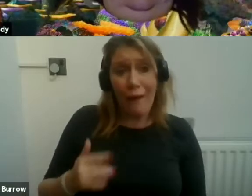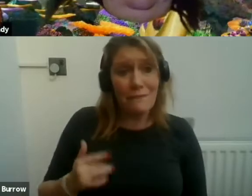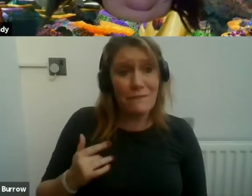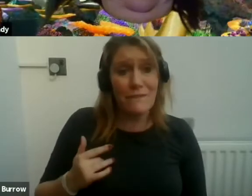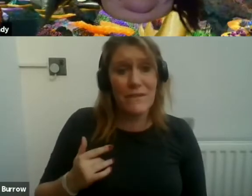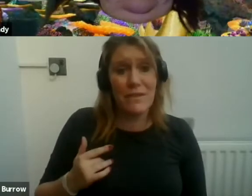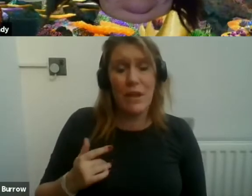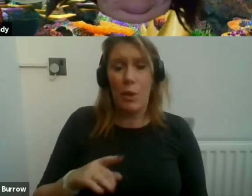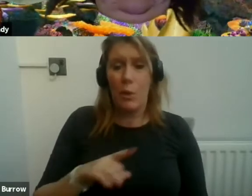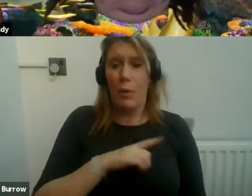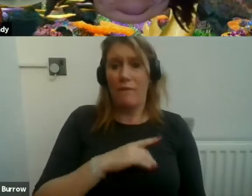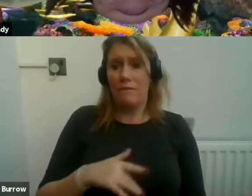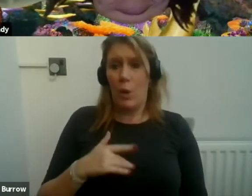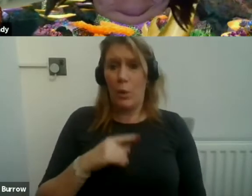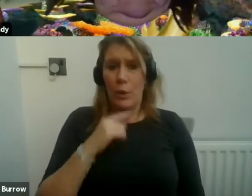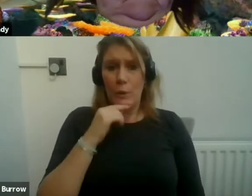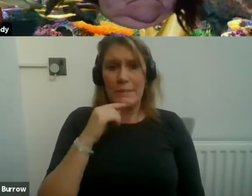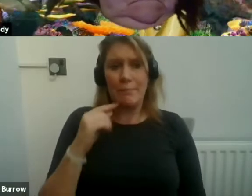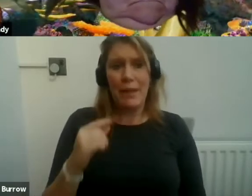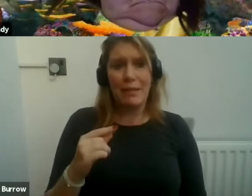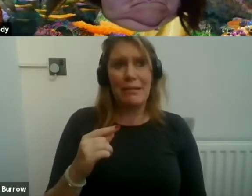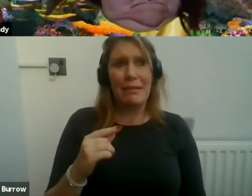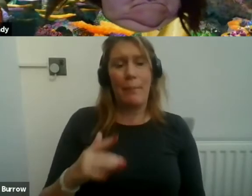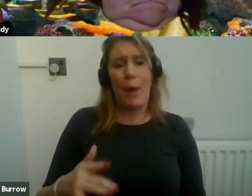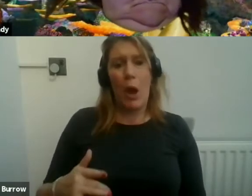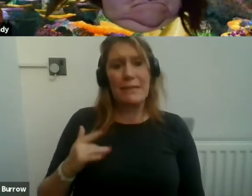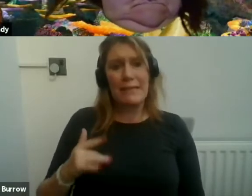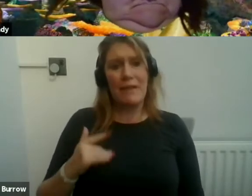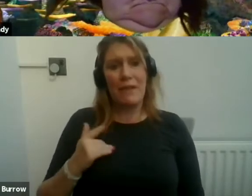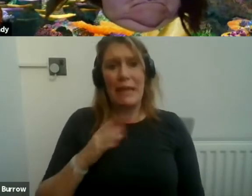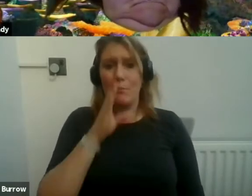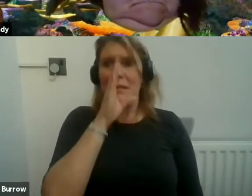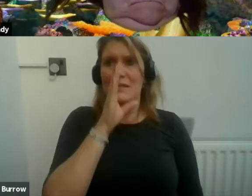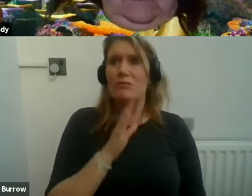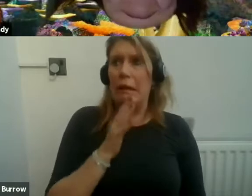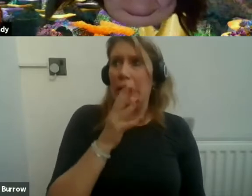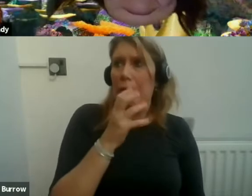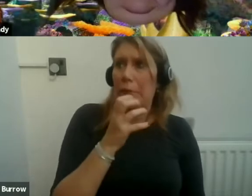around us living in misery and, yes, we